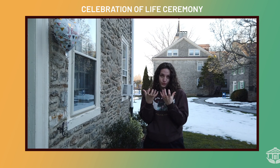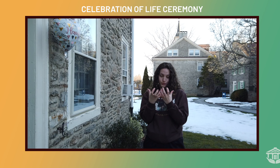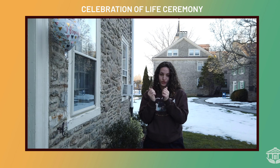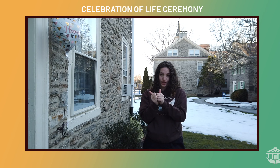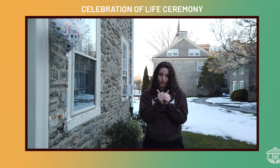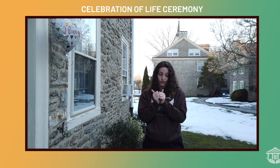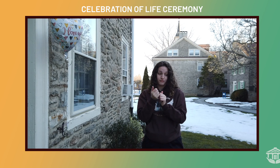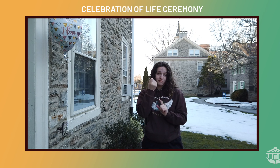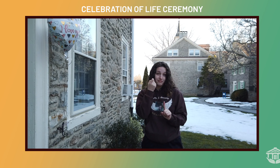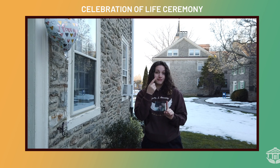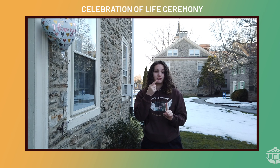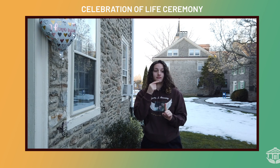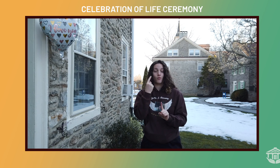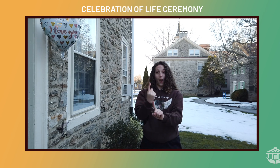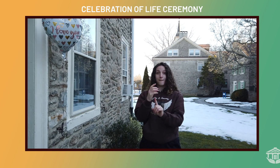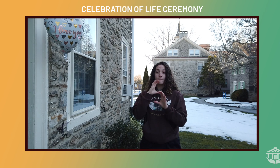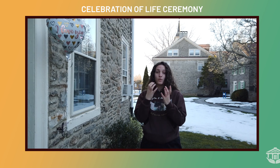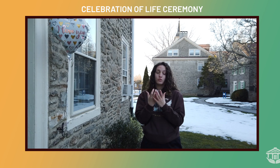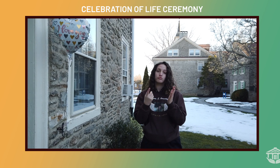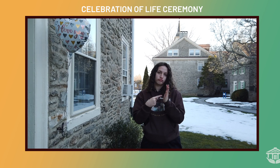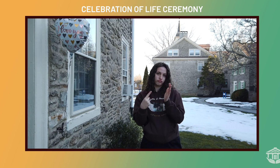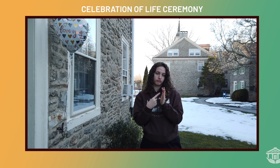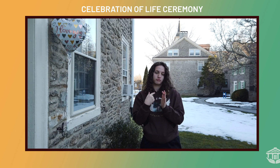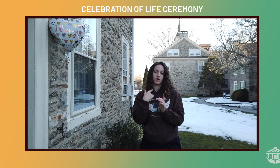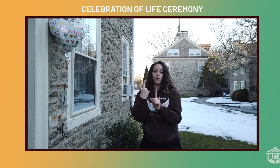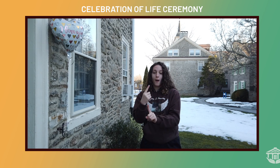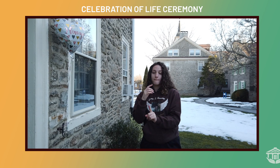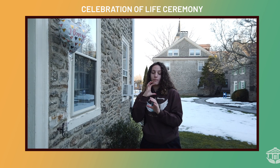by releasing balloons. It doesn’t have to be with just one balloon,